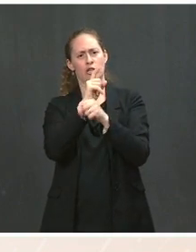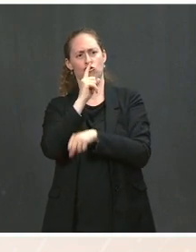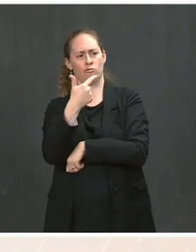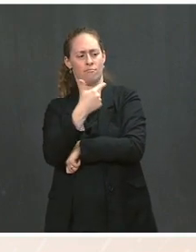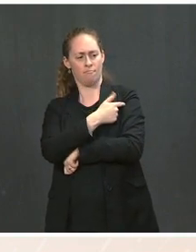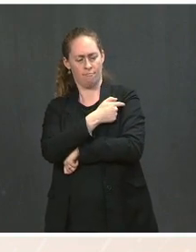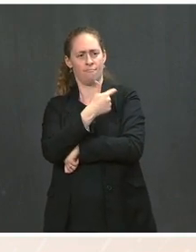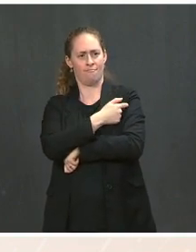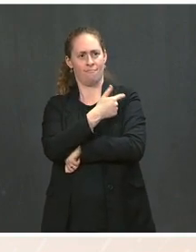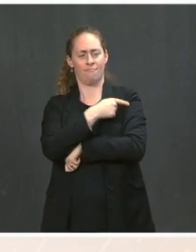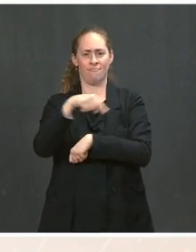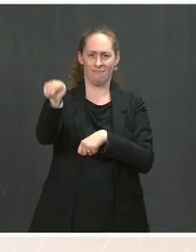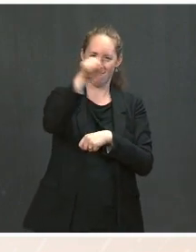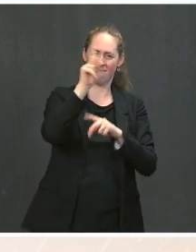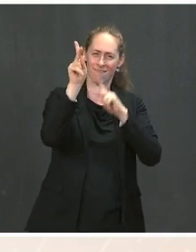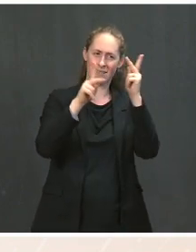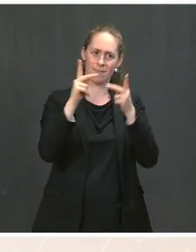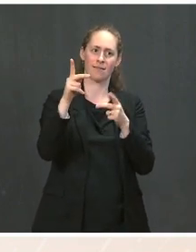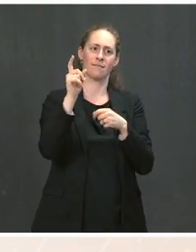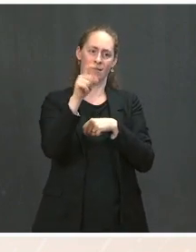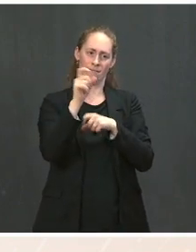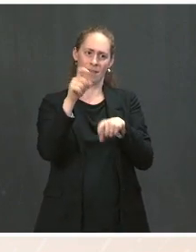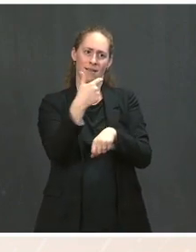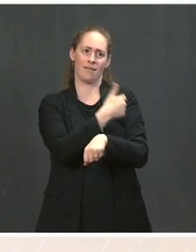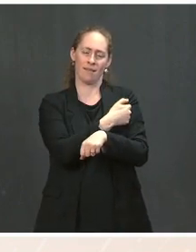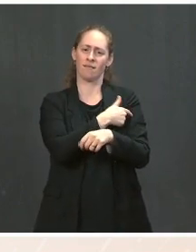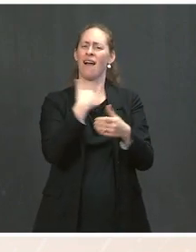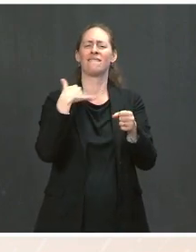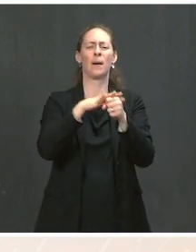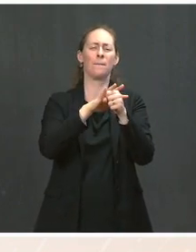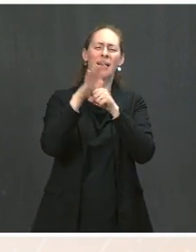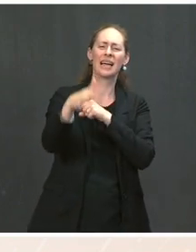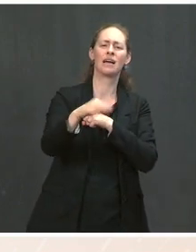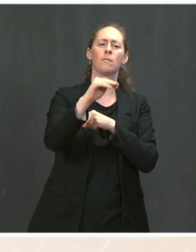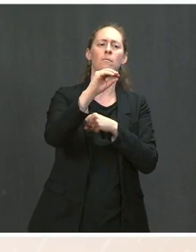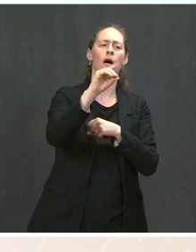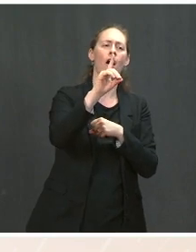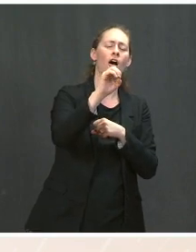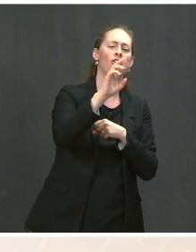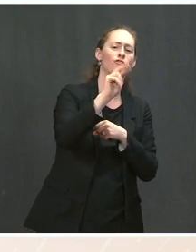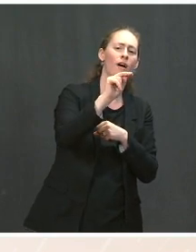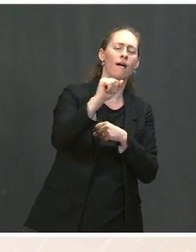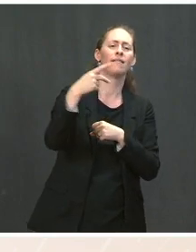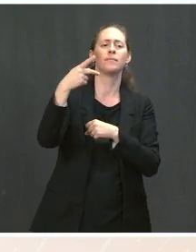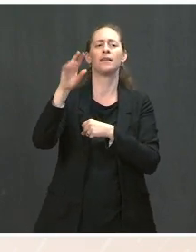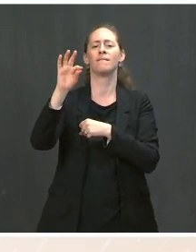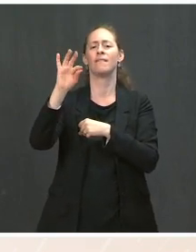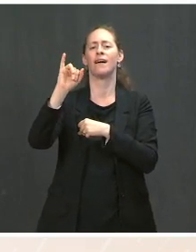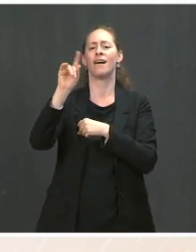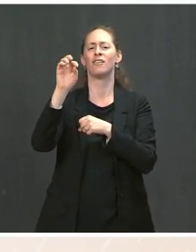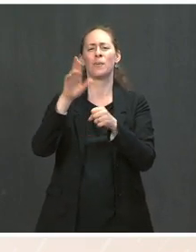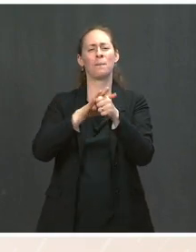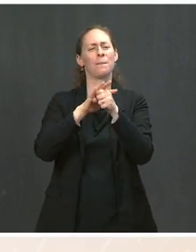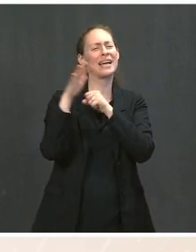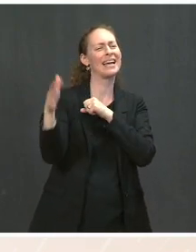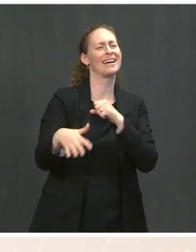and we have enough Moderna and Pfizer vaccine to do that; we will. So, we, of course, will see the FDA process will play it --